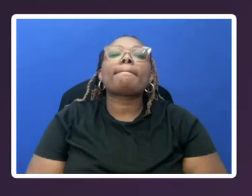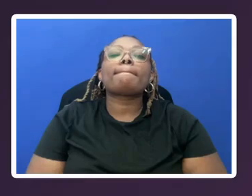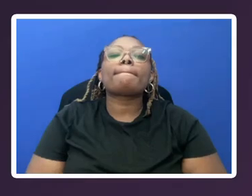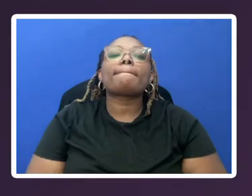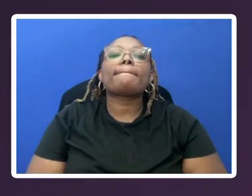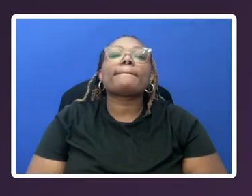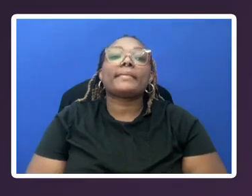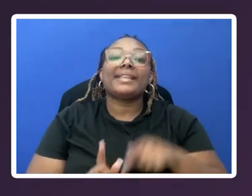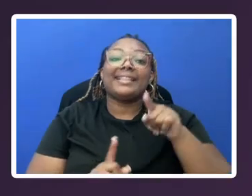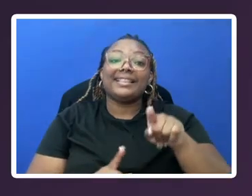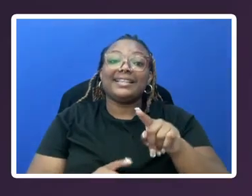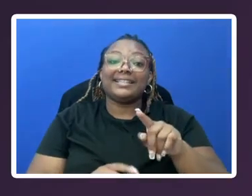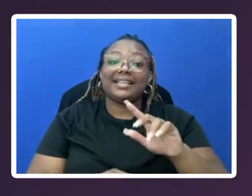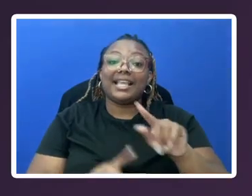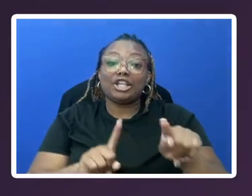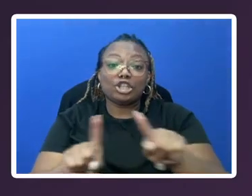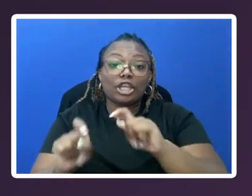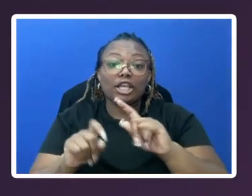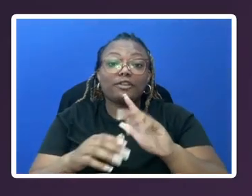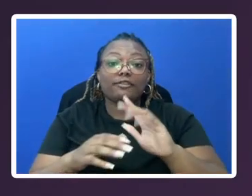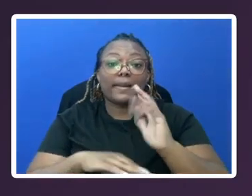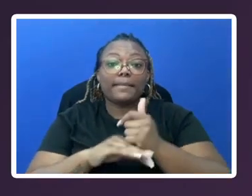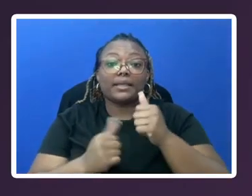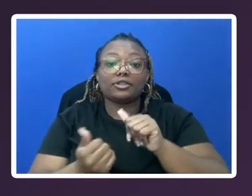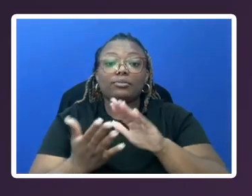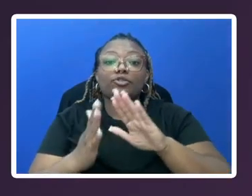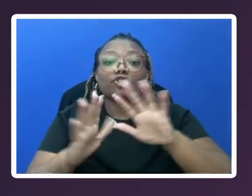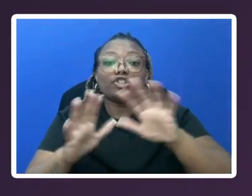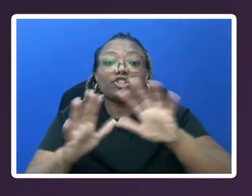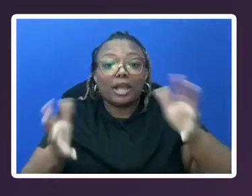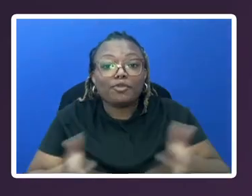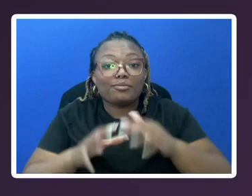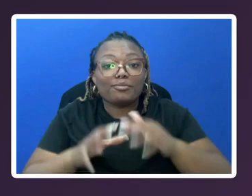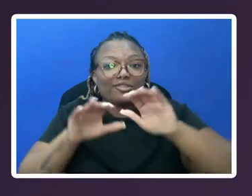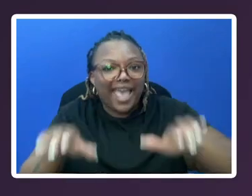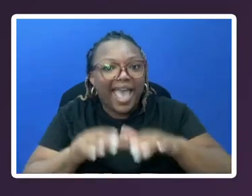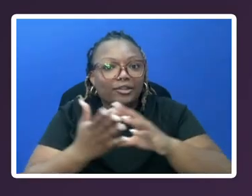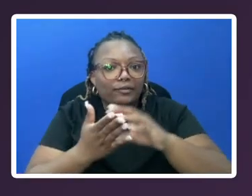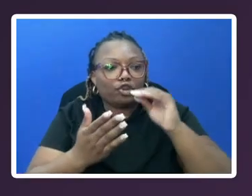approach that promotes active learning as students practice critical thinking,